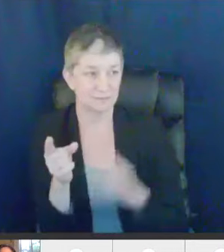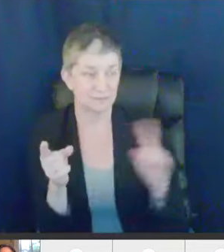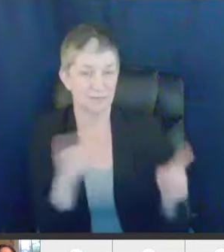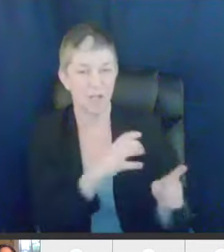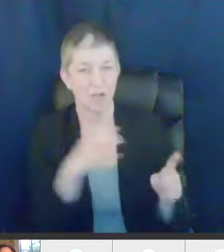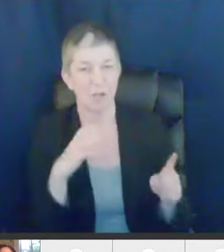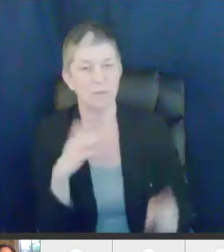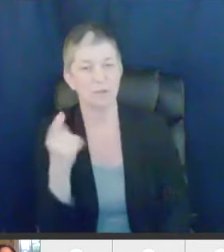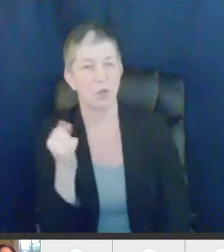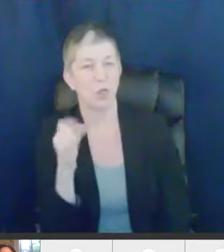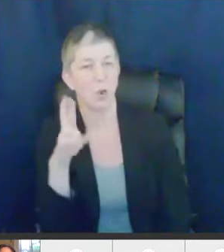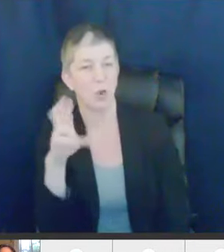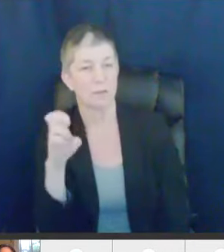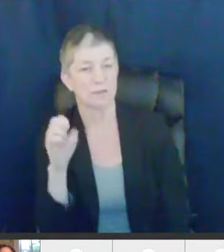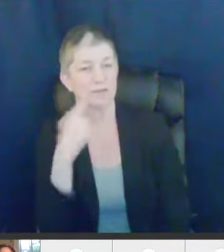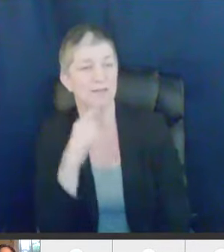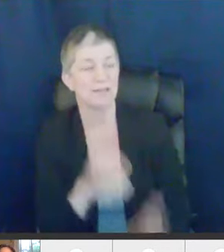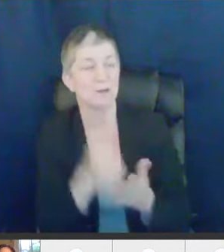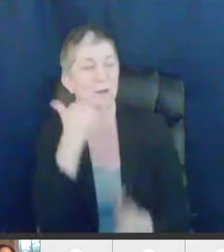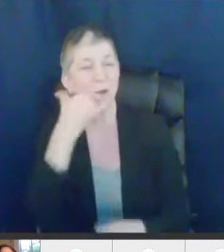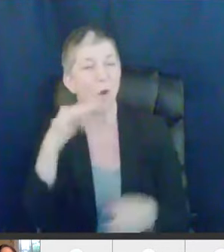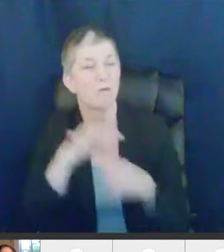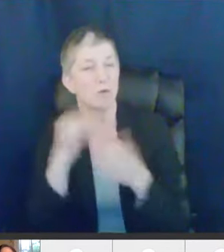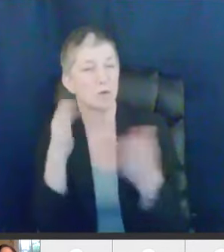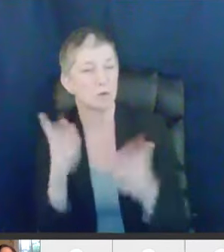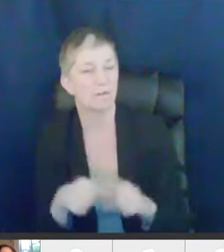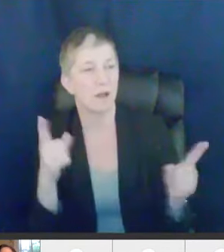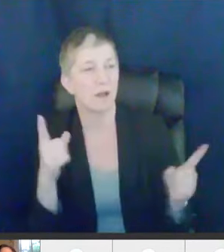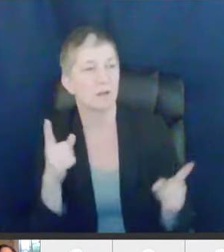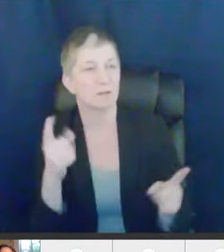you can call voter services but what if somebody chooses not to and use the